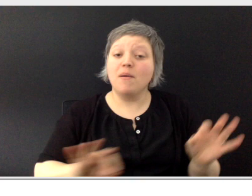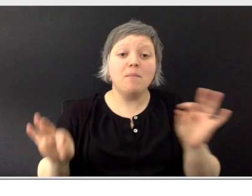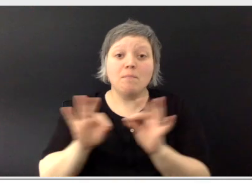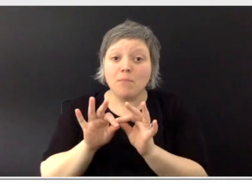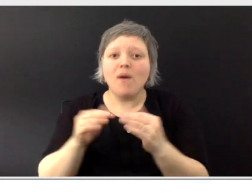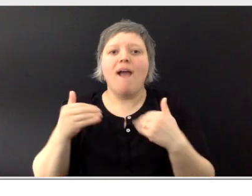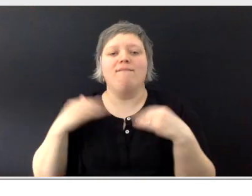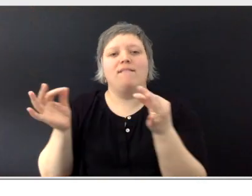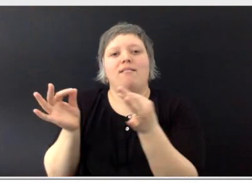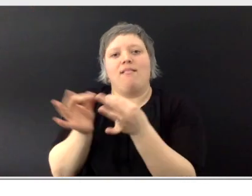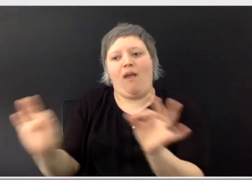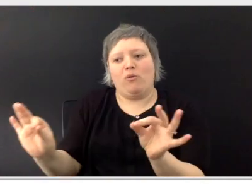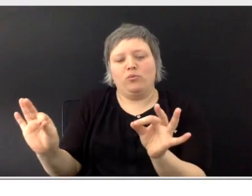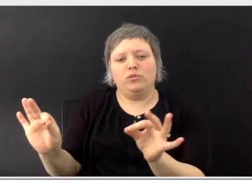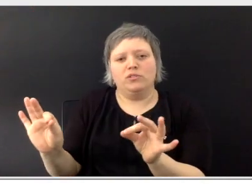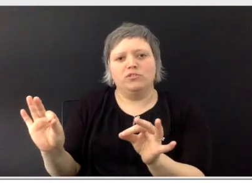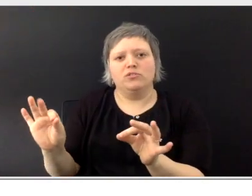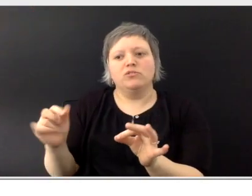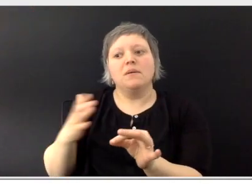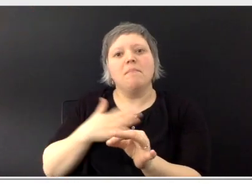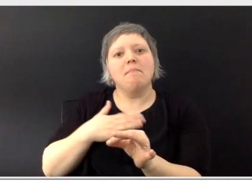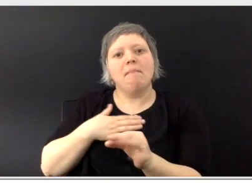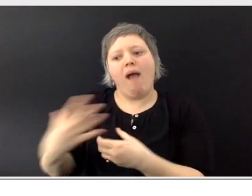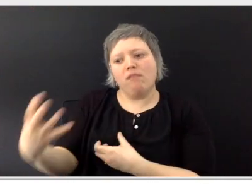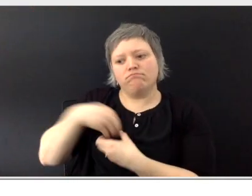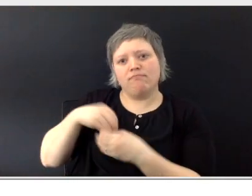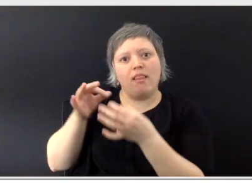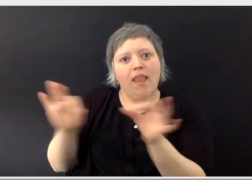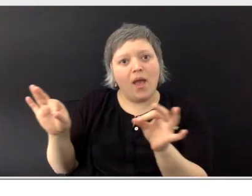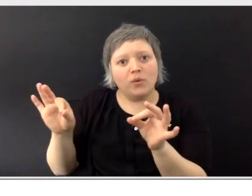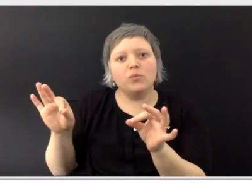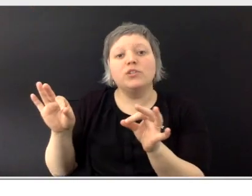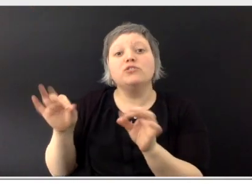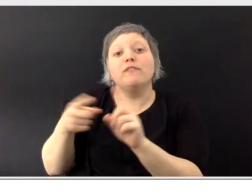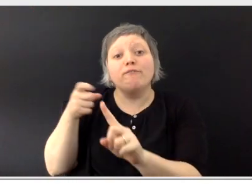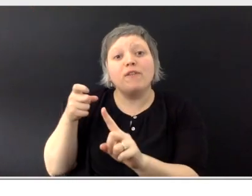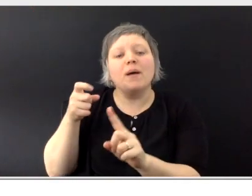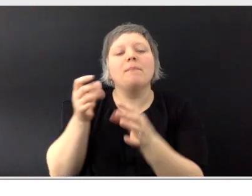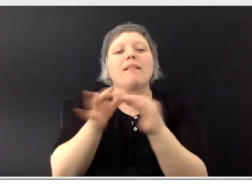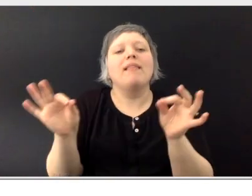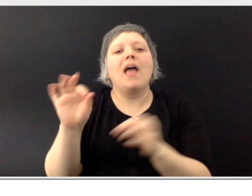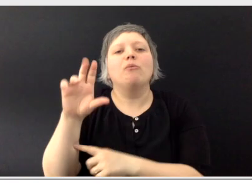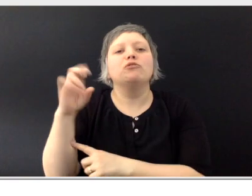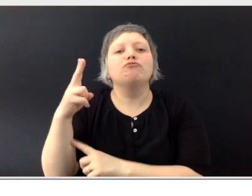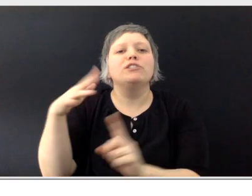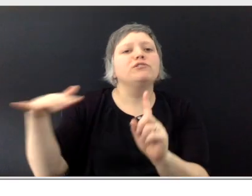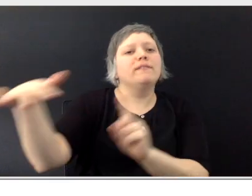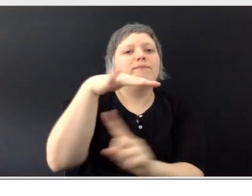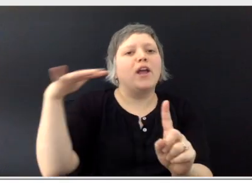language. So, the way we do that is to create a language-rich environment as much as you can. So